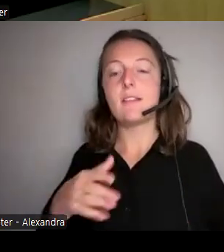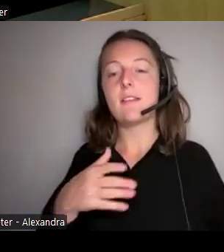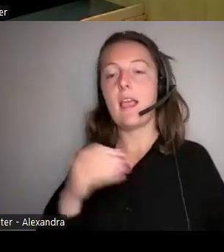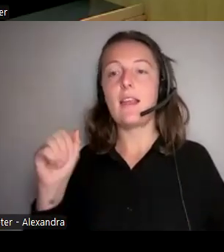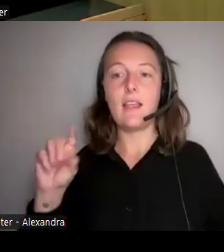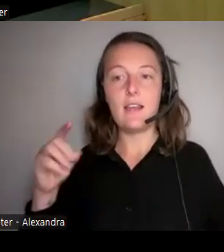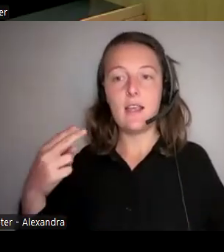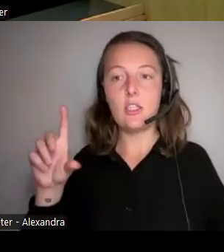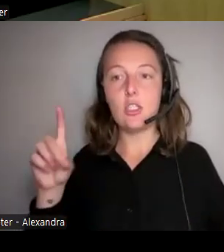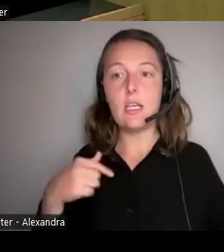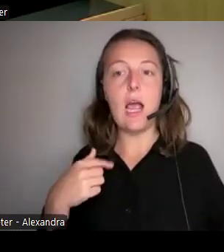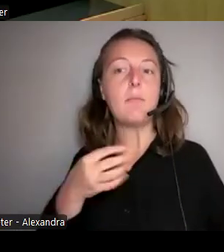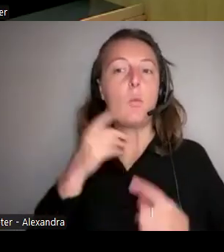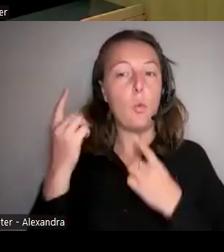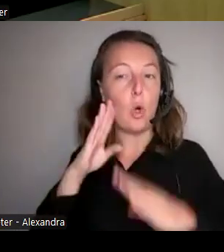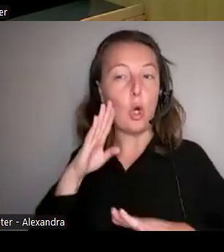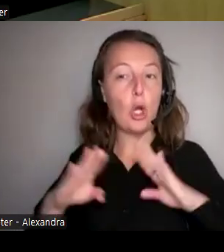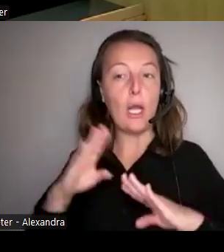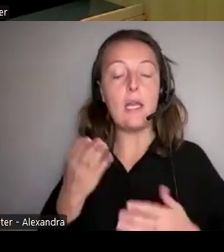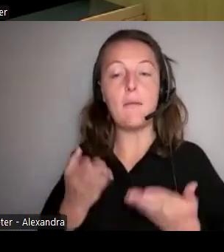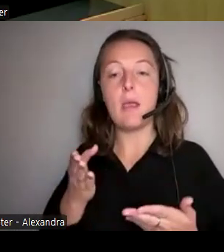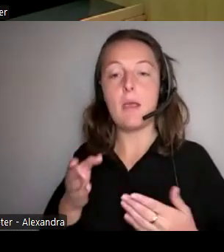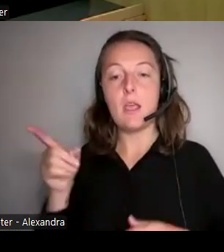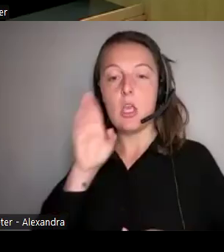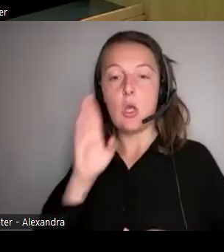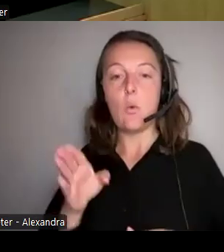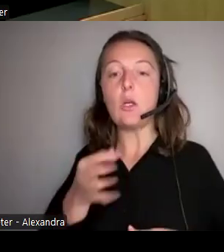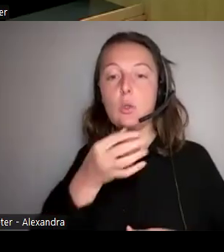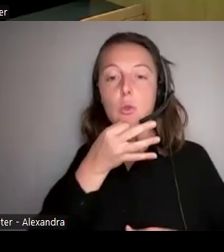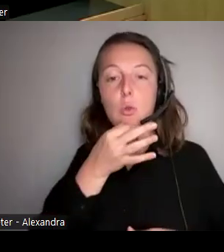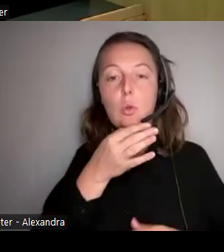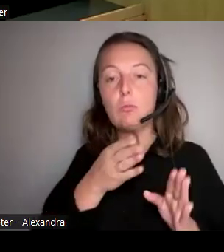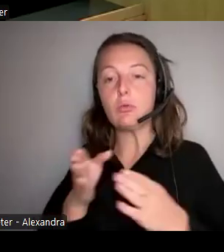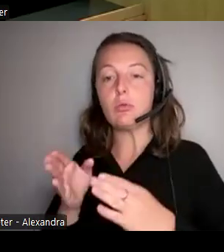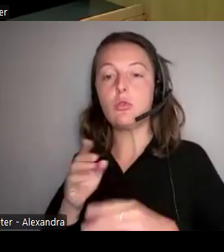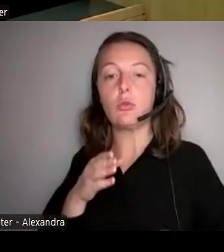getting in on antiscychotics because of some of the comments he made in the press after a tragedy